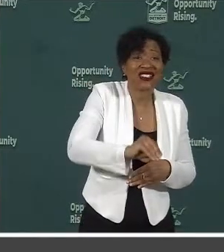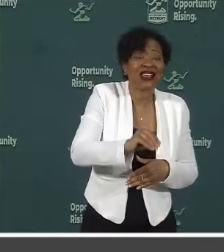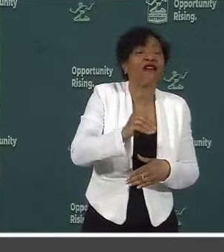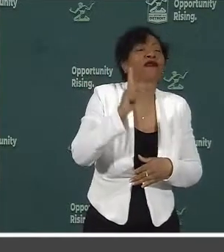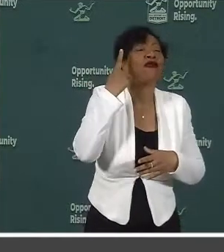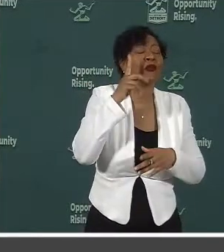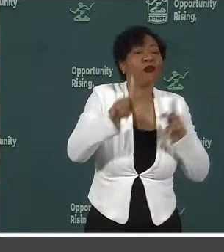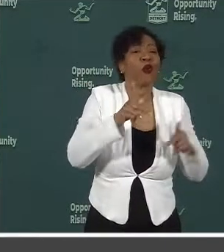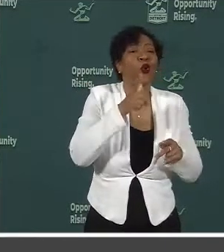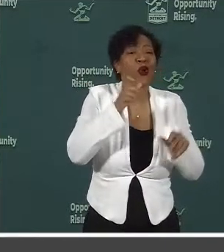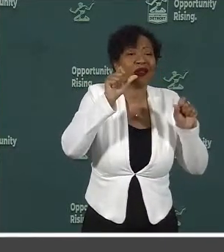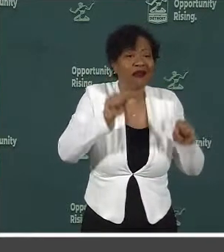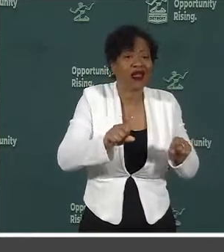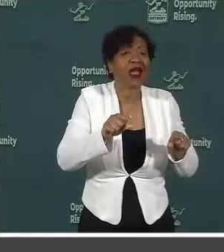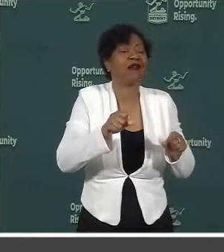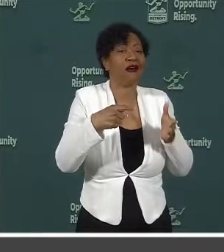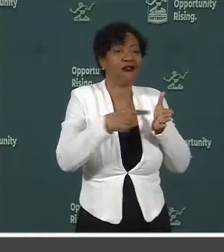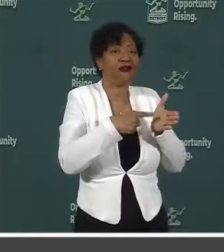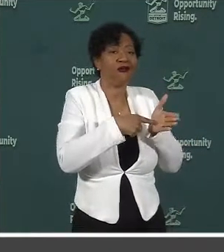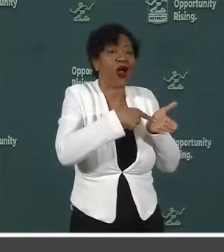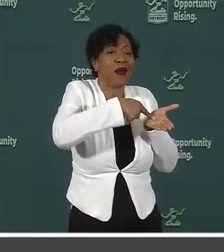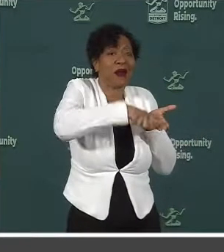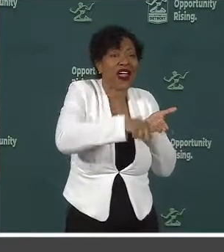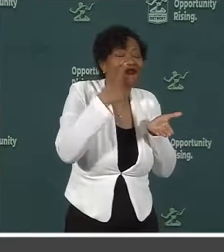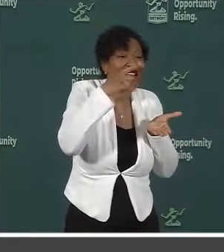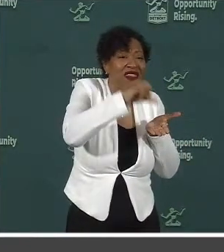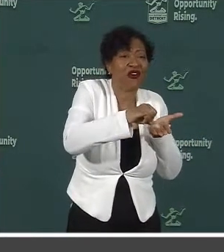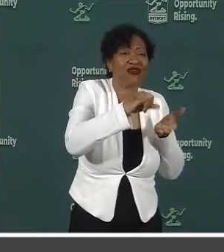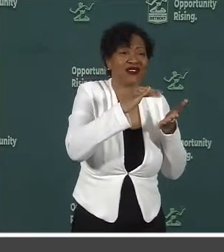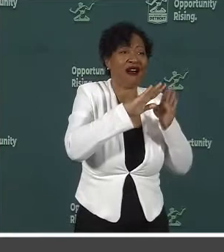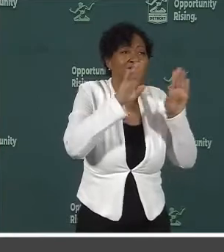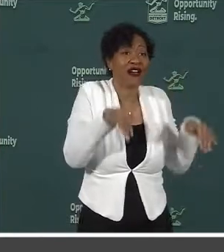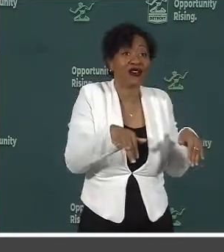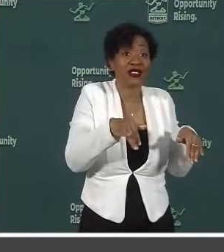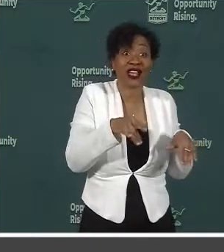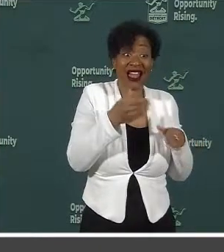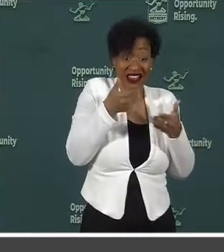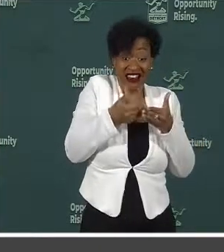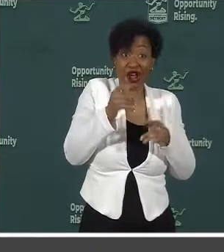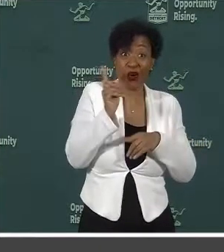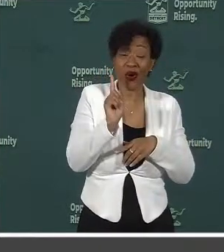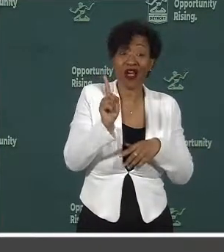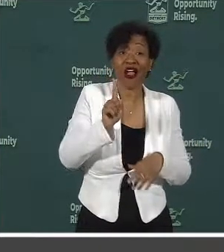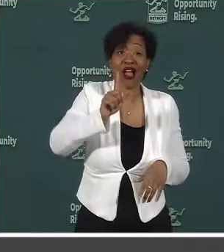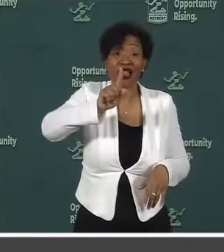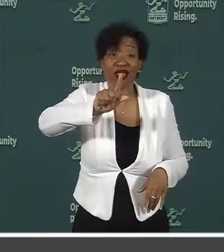NEXT TO LITTLE CAESAR'S ARENA AND THE UNITED ARTISTS BUILDING IS GOING TO BREAK GROUND THIS